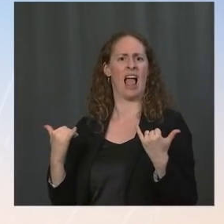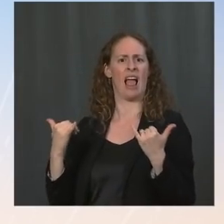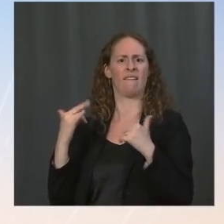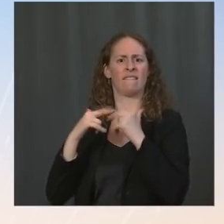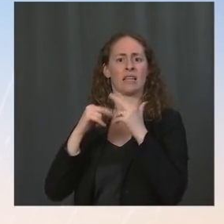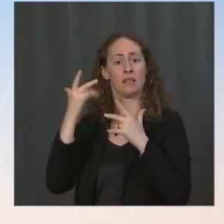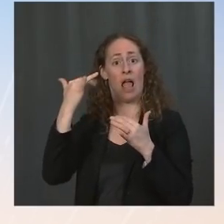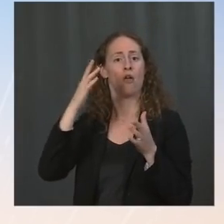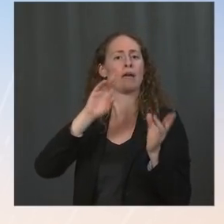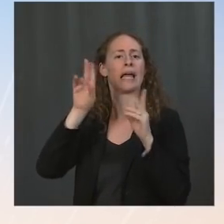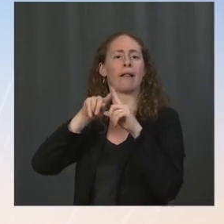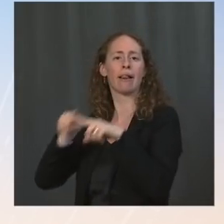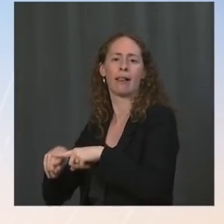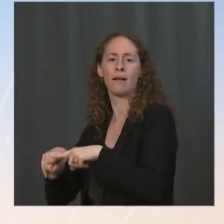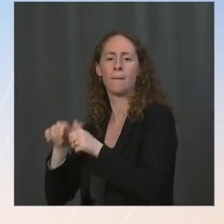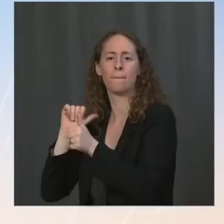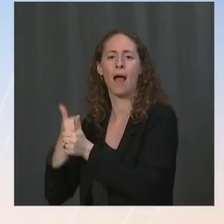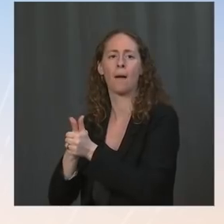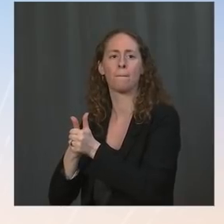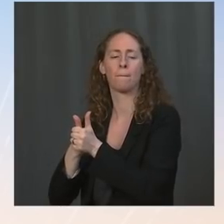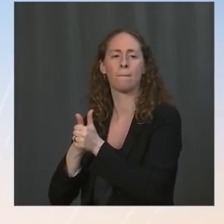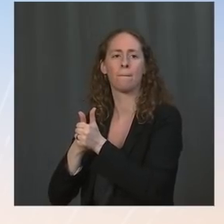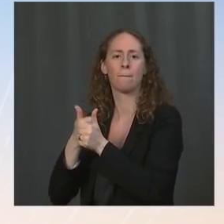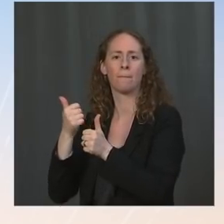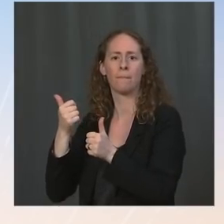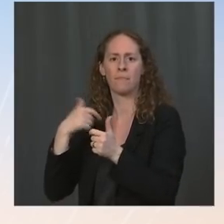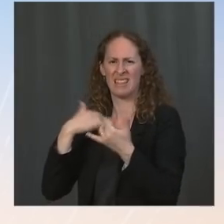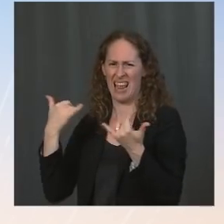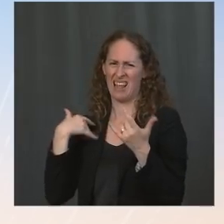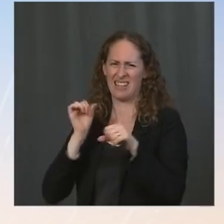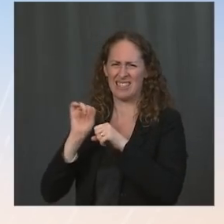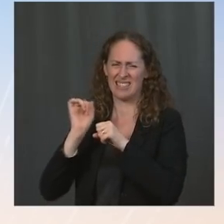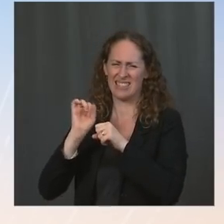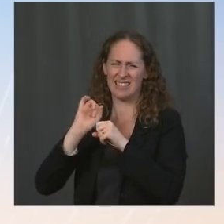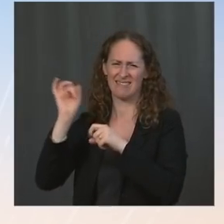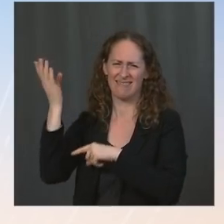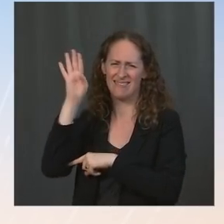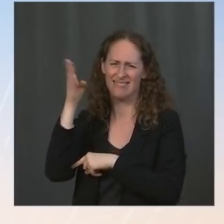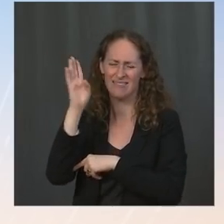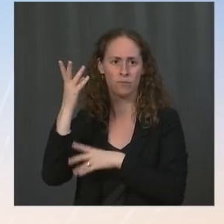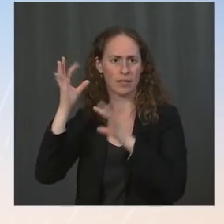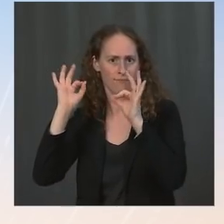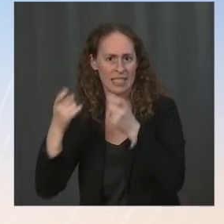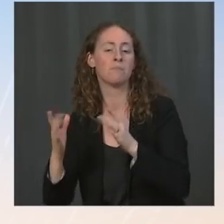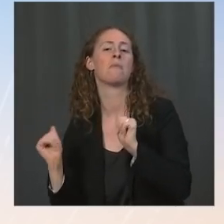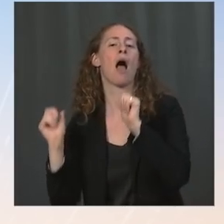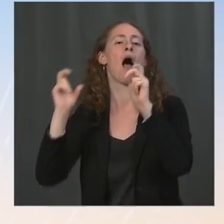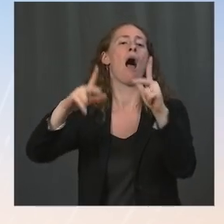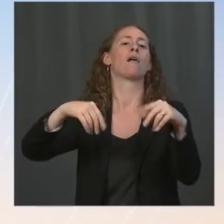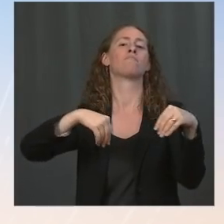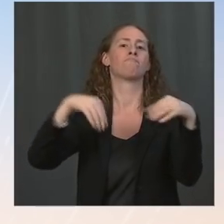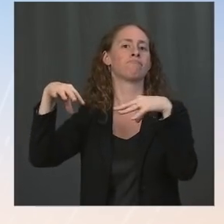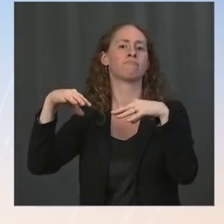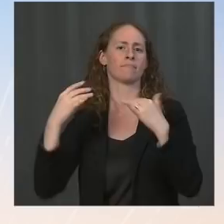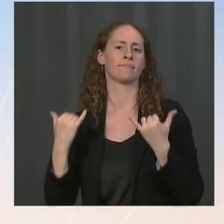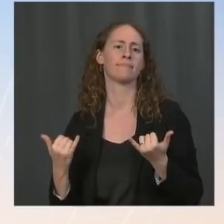to get power back on where we can. But this is certainly an area where we -- not only did the President speak purposefully several --